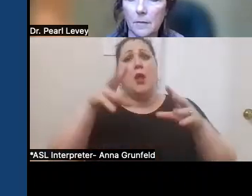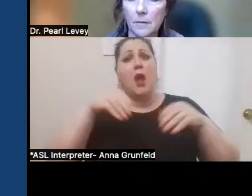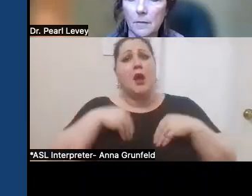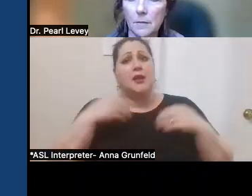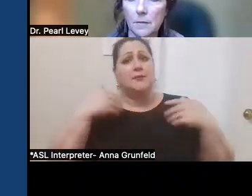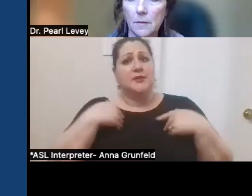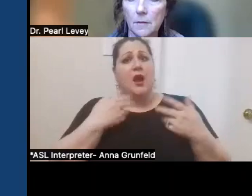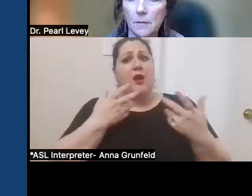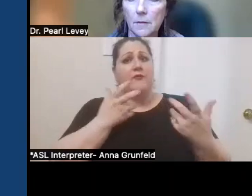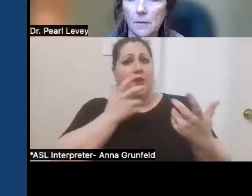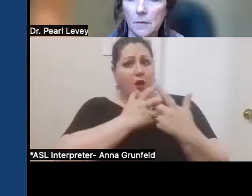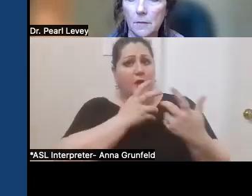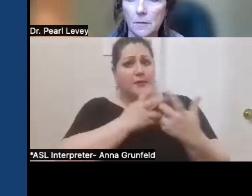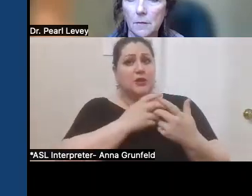but then they want to try it on them the next time.